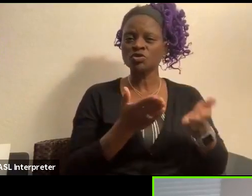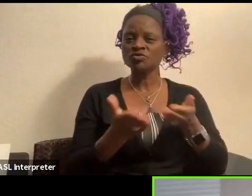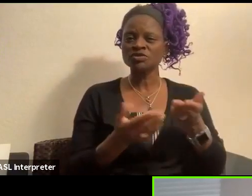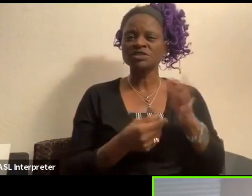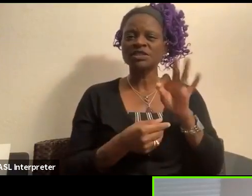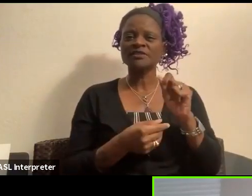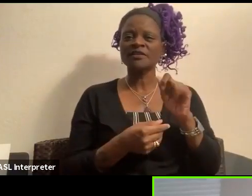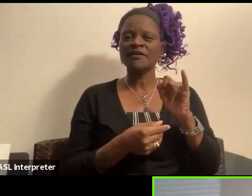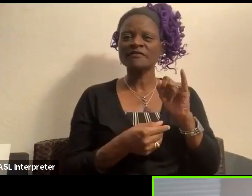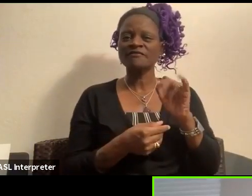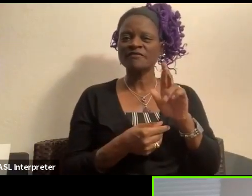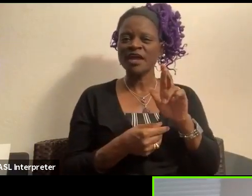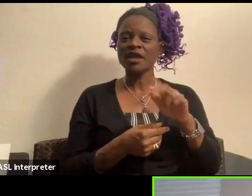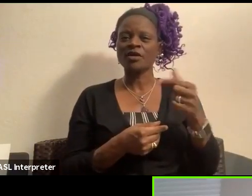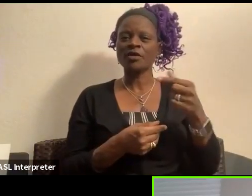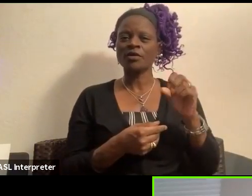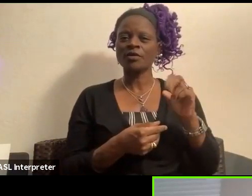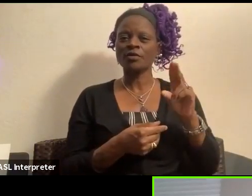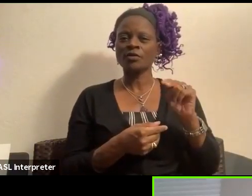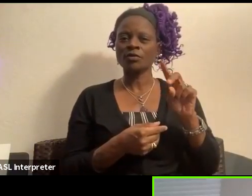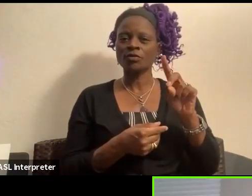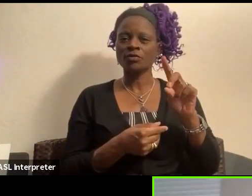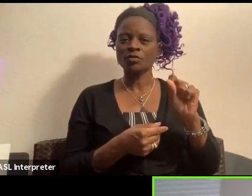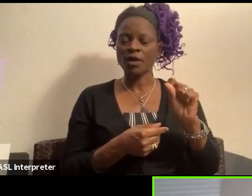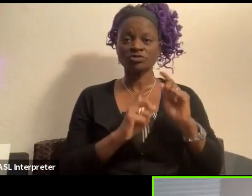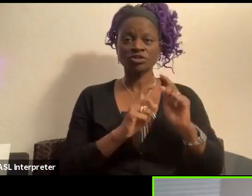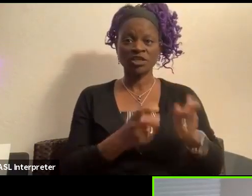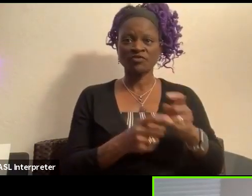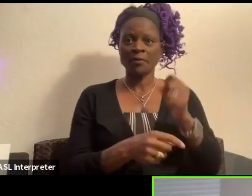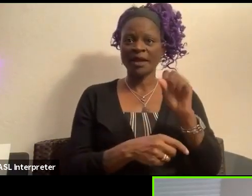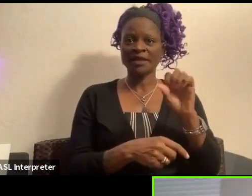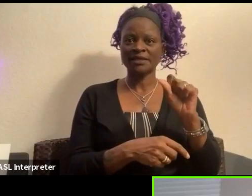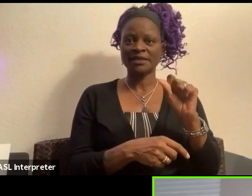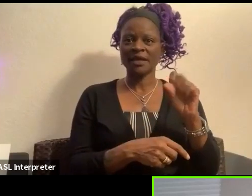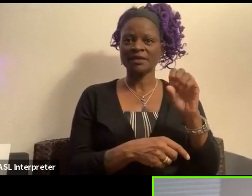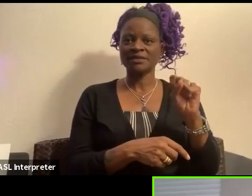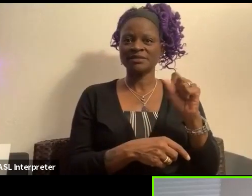administered by Safeway pharmacists, a clinic for public health field staff at